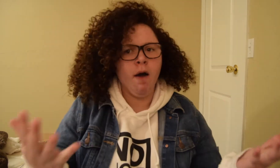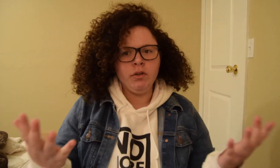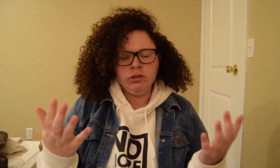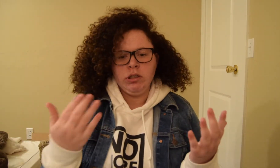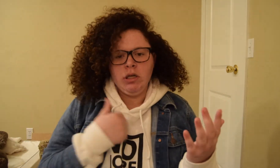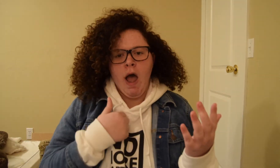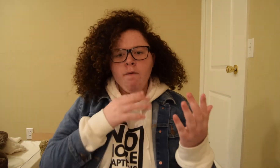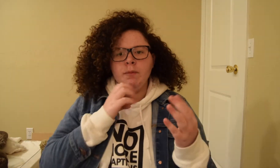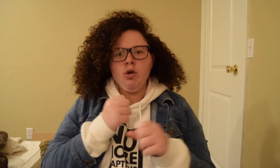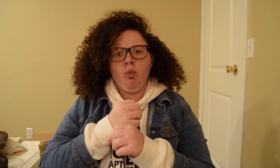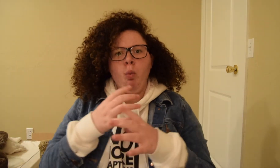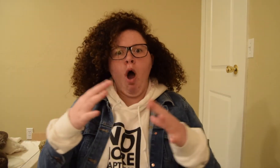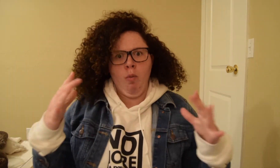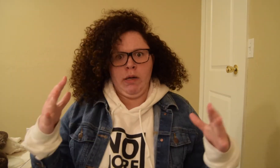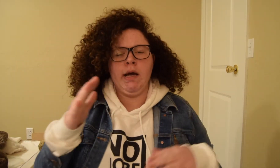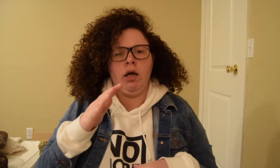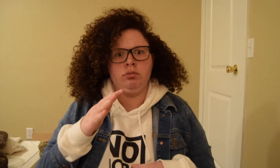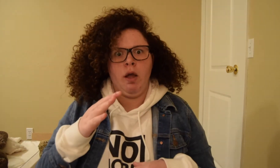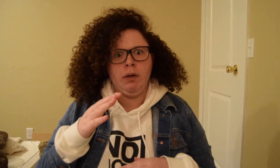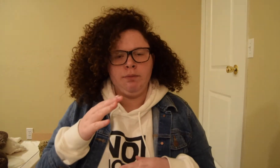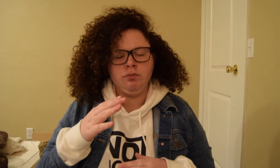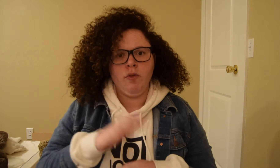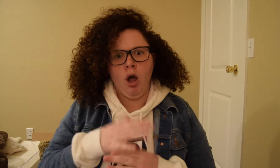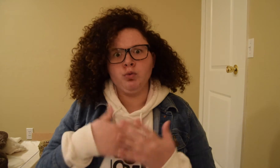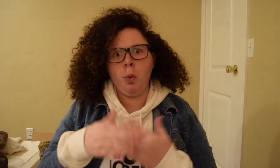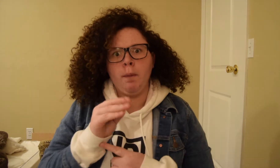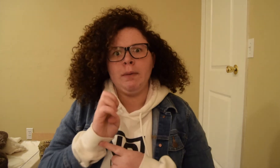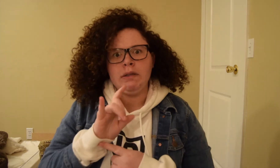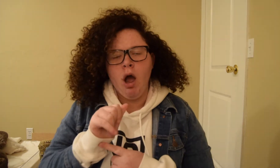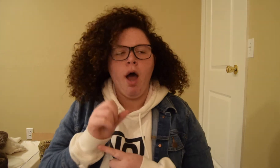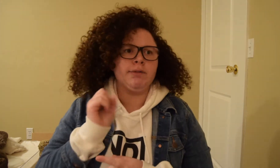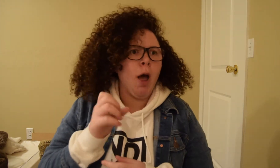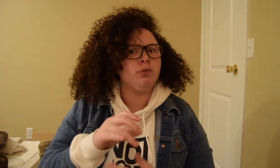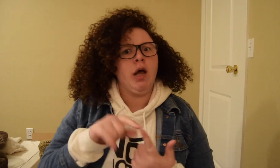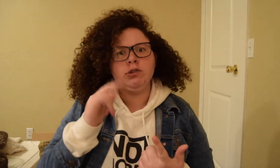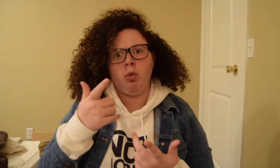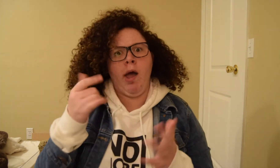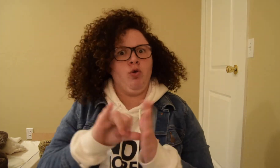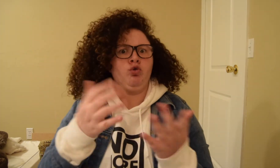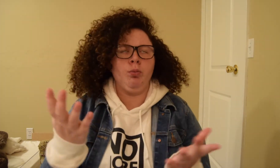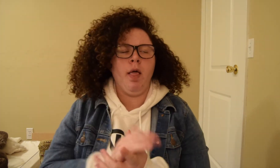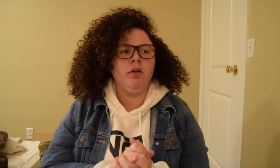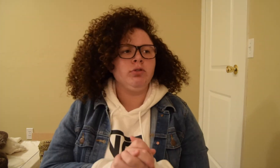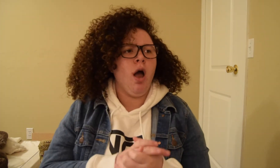Obviously I've been growing on social media such as snapchat, instagram, youtube, etc